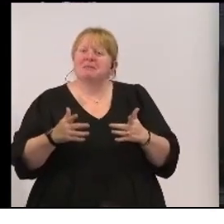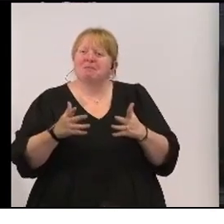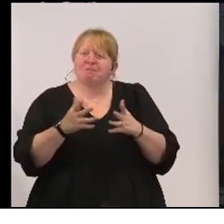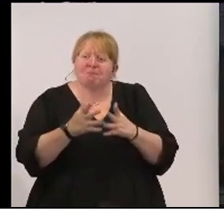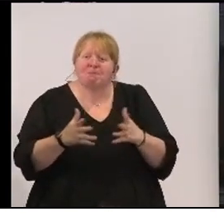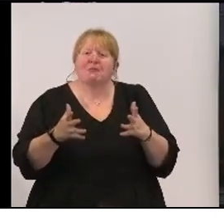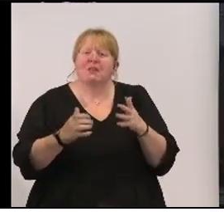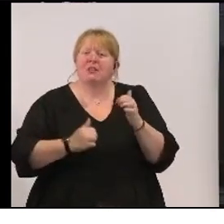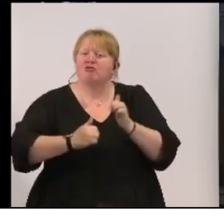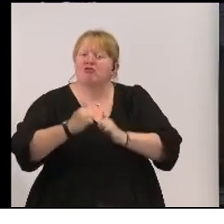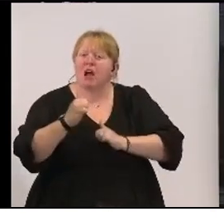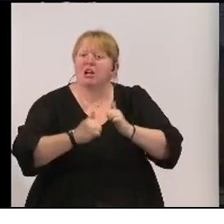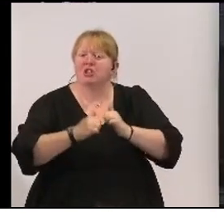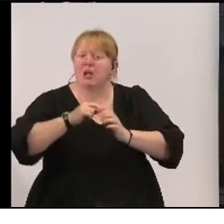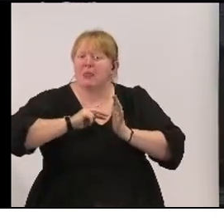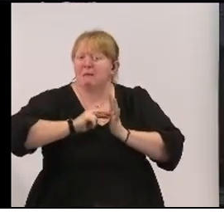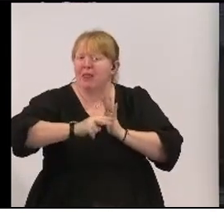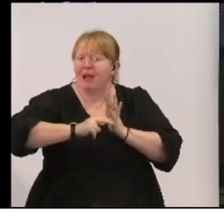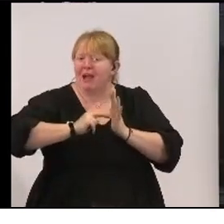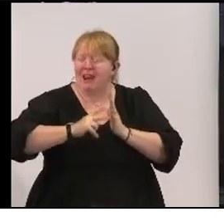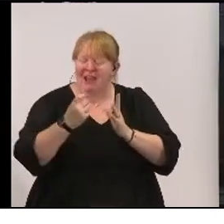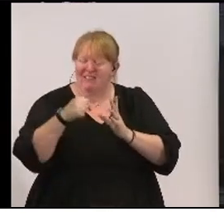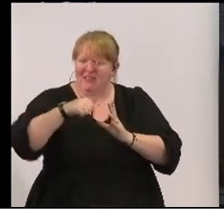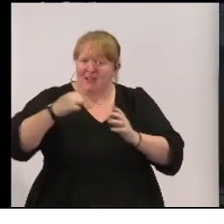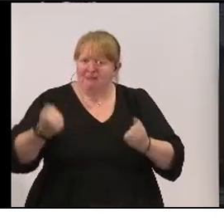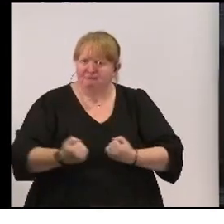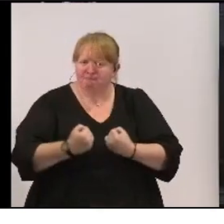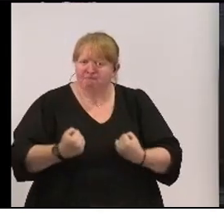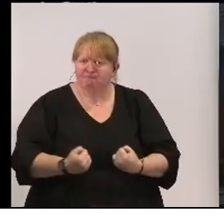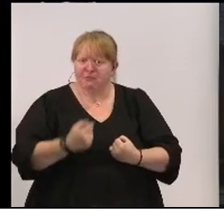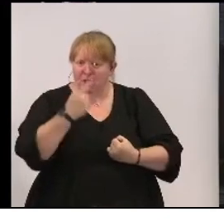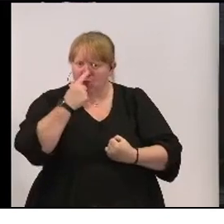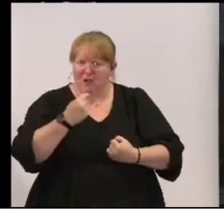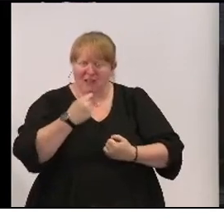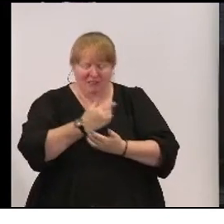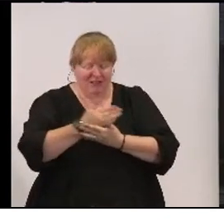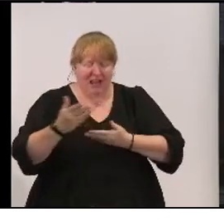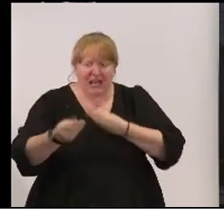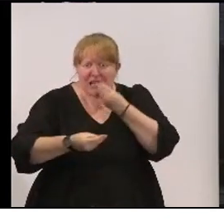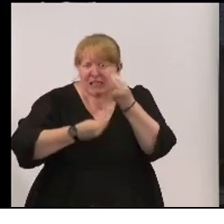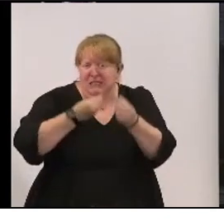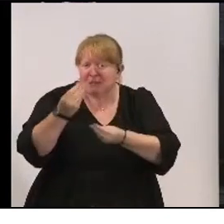That structure, the plan that you can clearly articulate, explain when you need to,